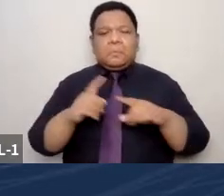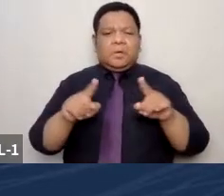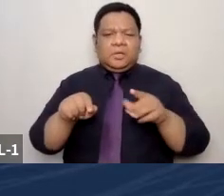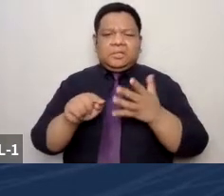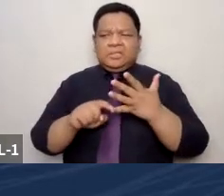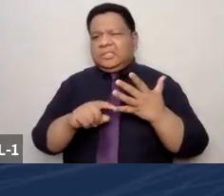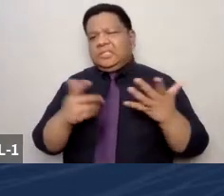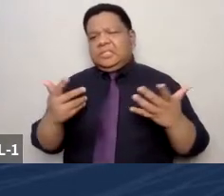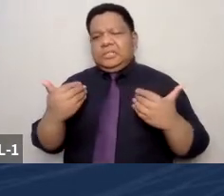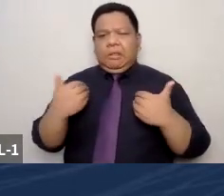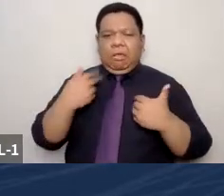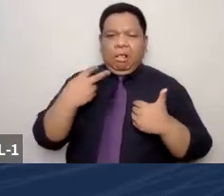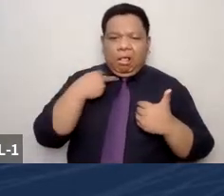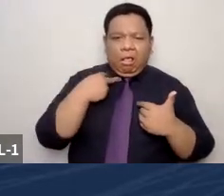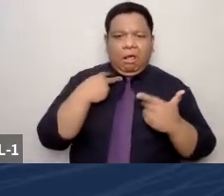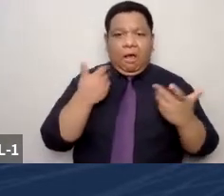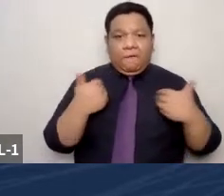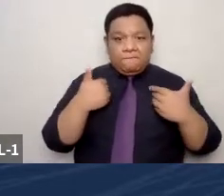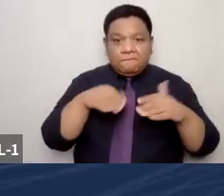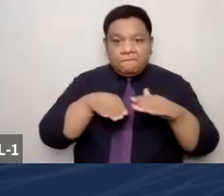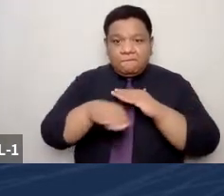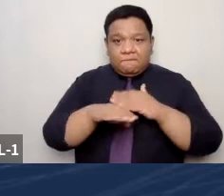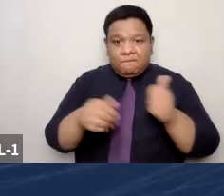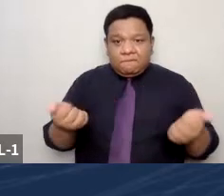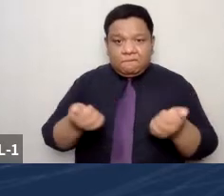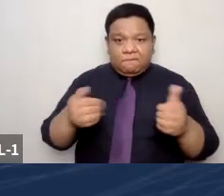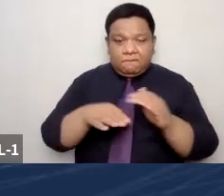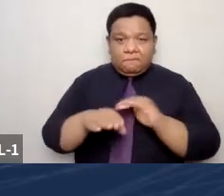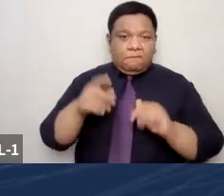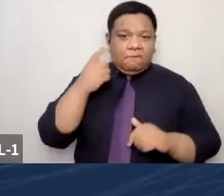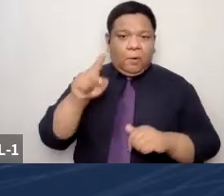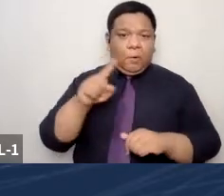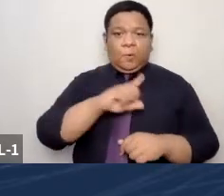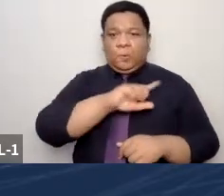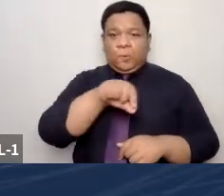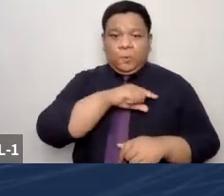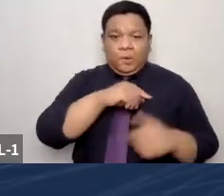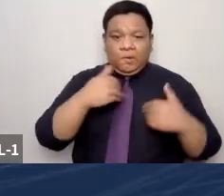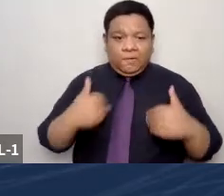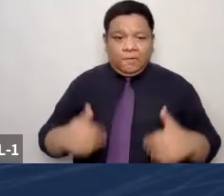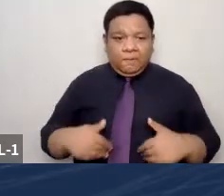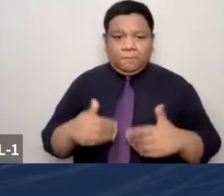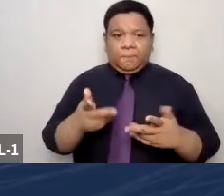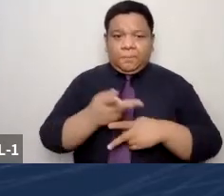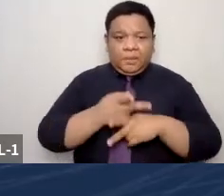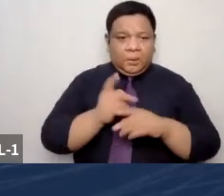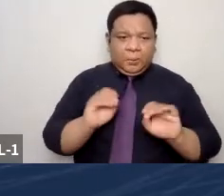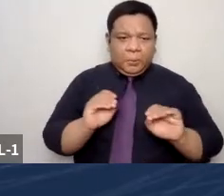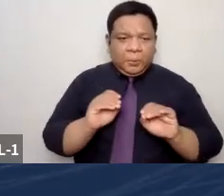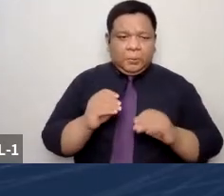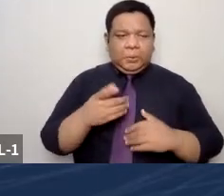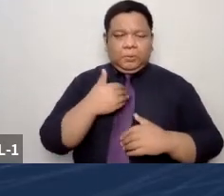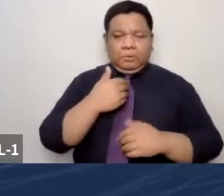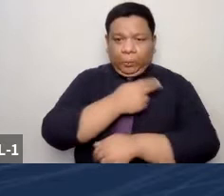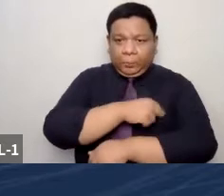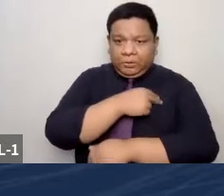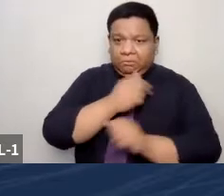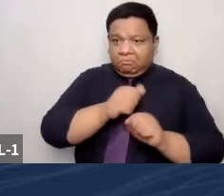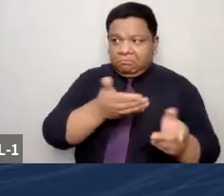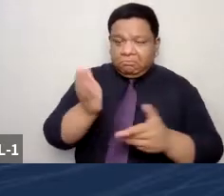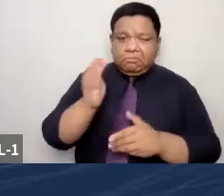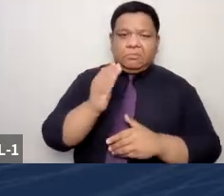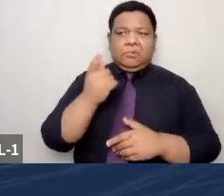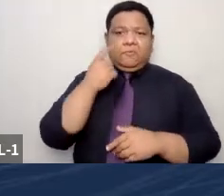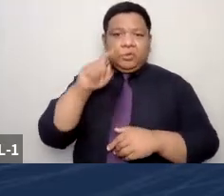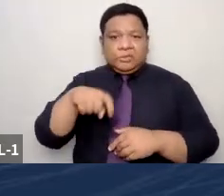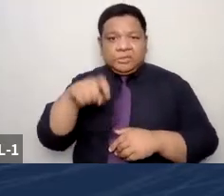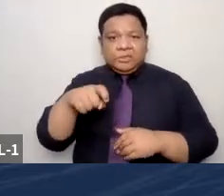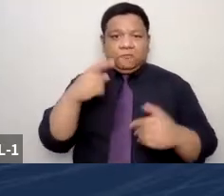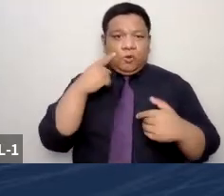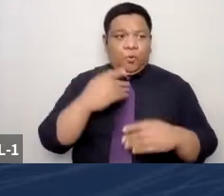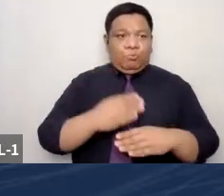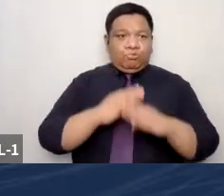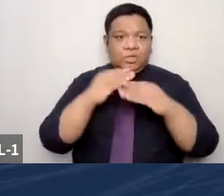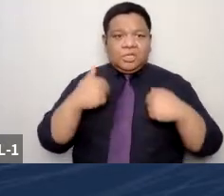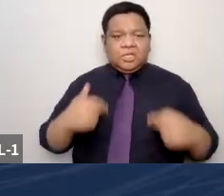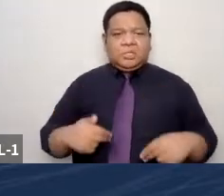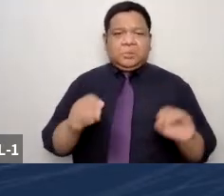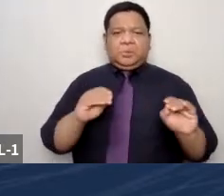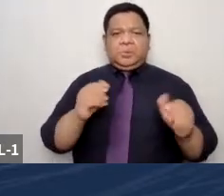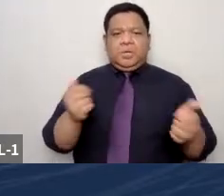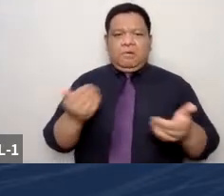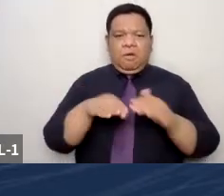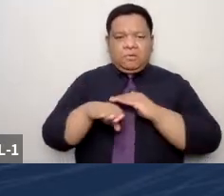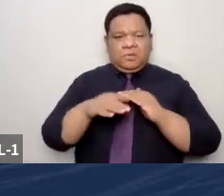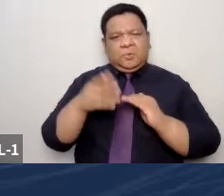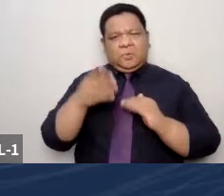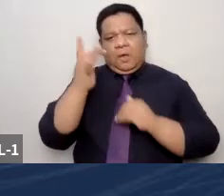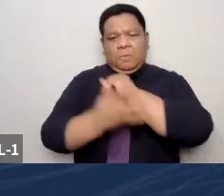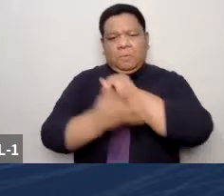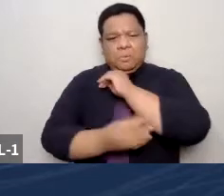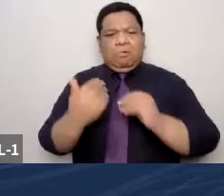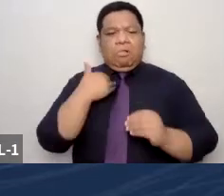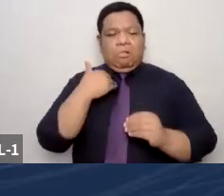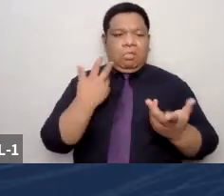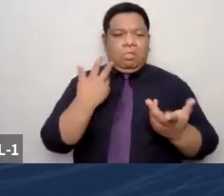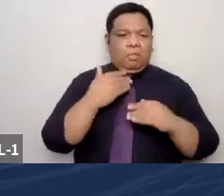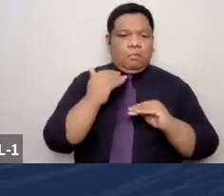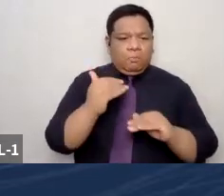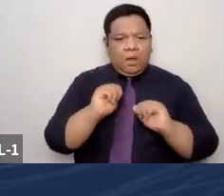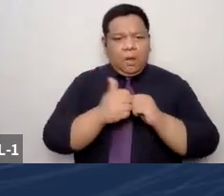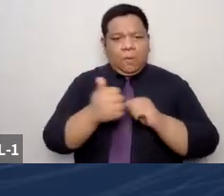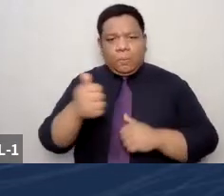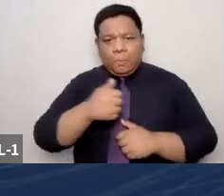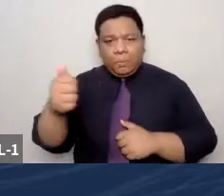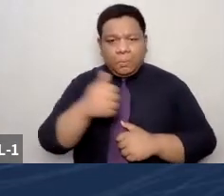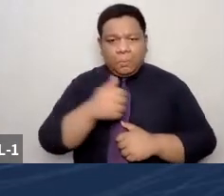They do not have access to quality healthcare even to basic needs and of course they are also very limited when it comes to transportation access and everything.